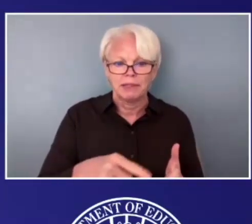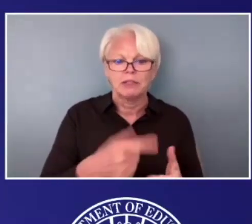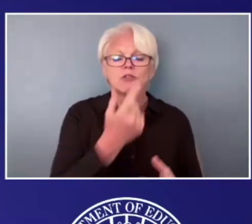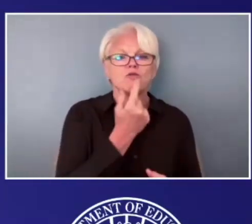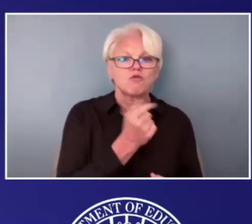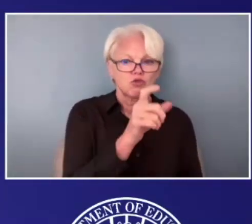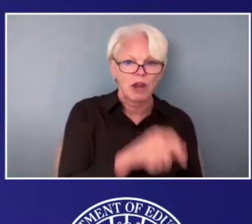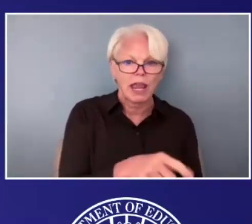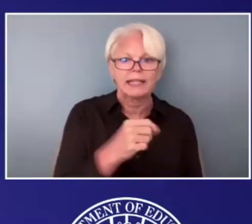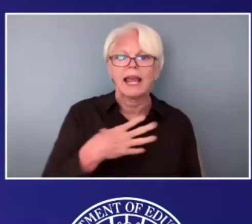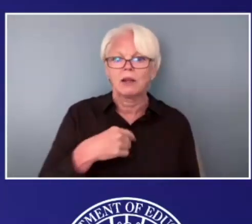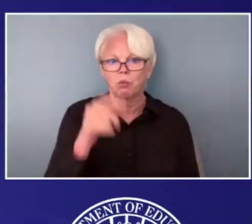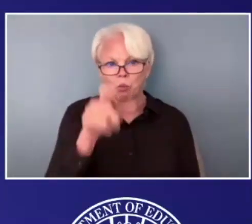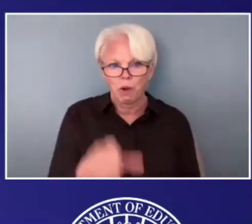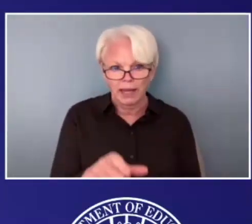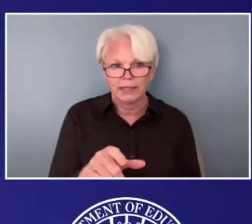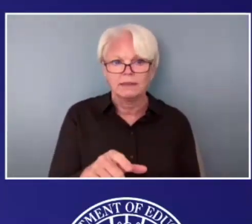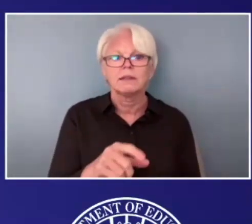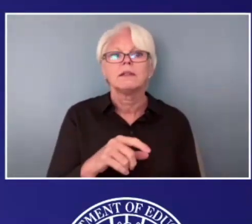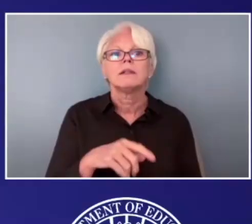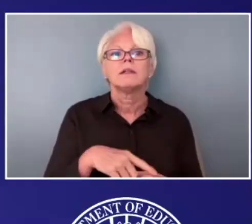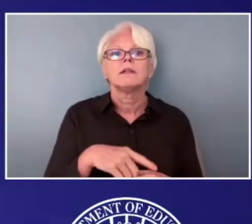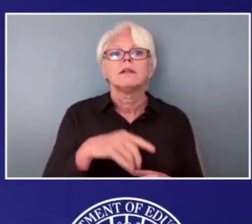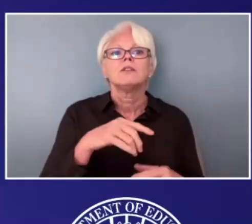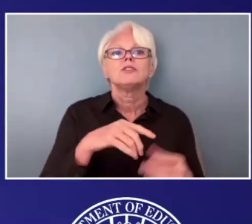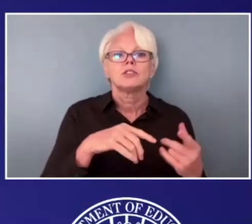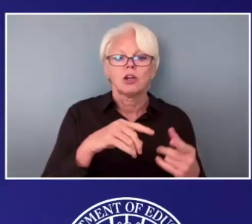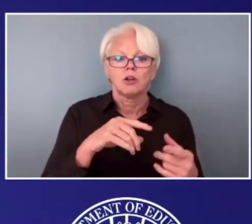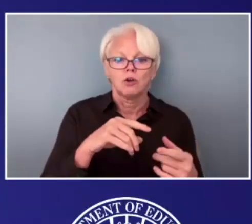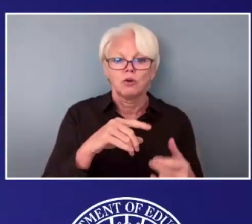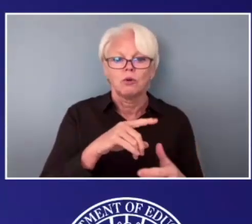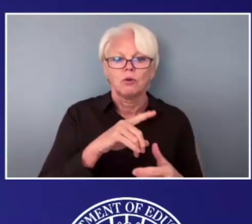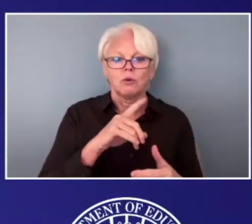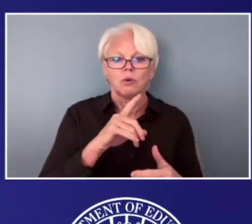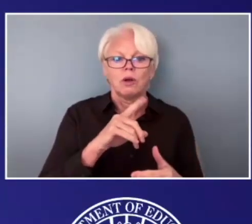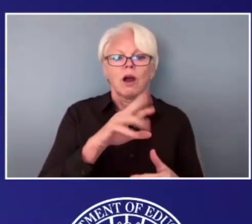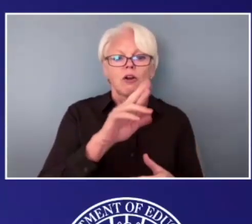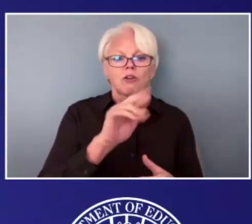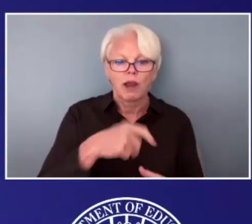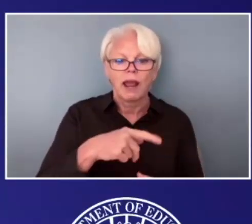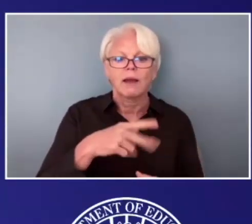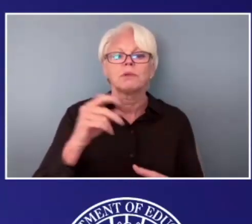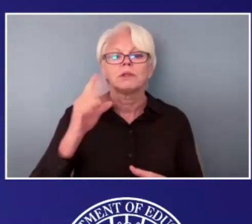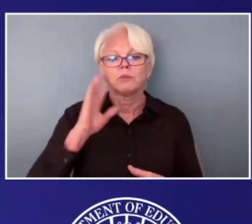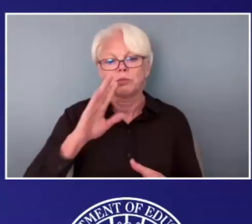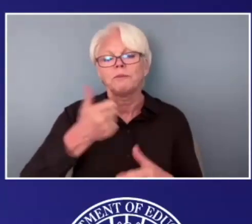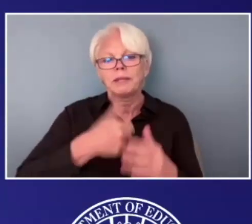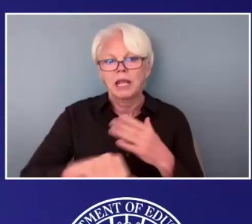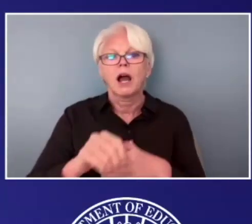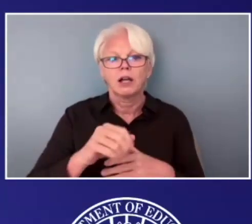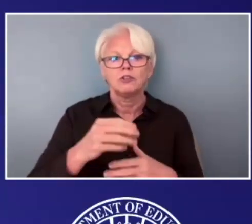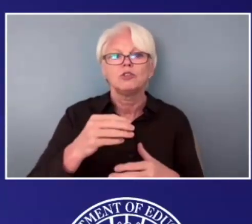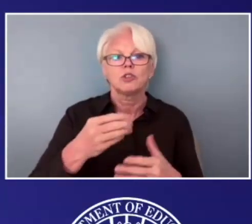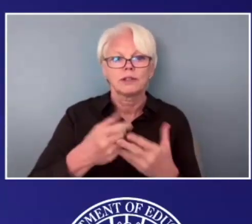Assistance Plan, RAP, are all going to be under the category of Income Based Repayment Plan, and I suggest that we look through the